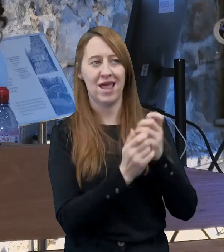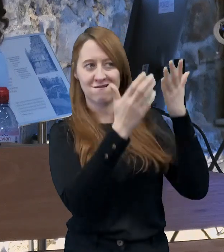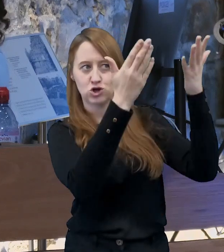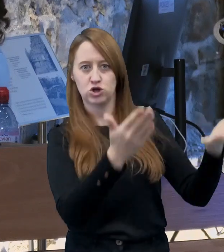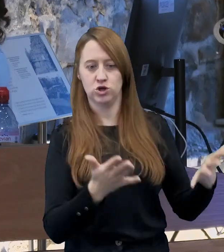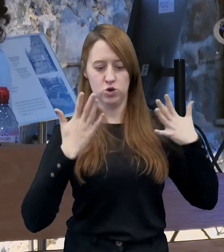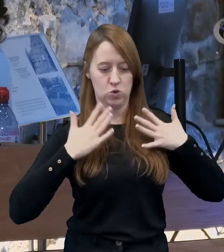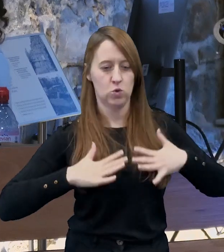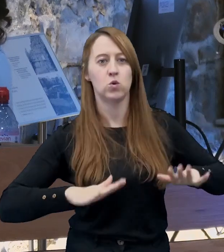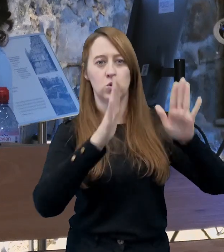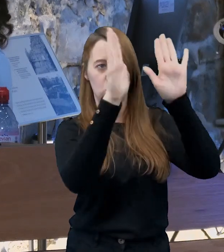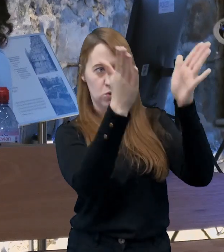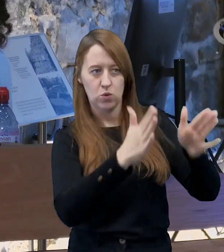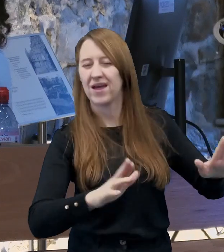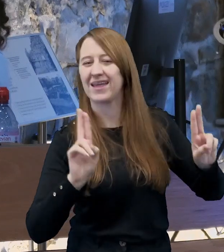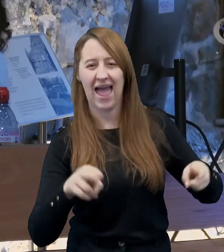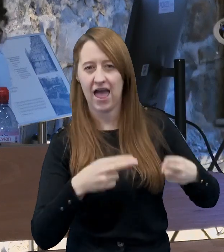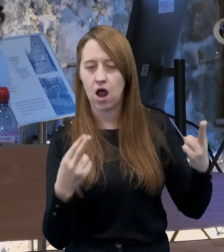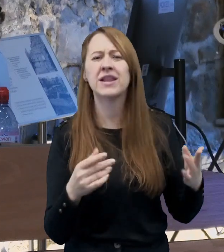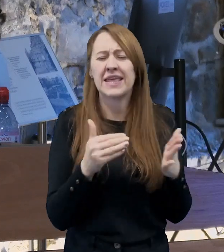change things by adding materials, but we can't change the form.